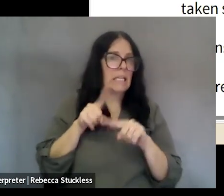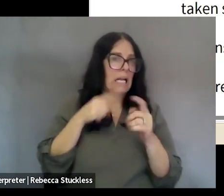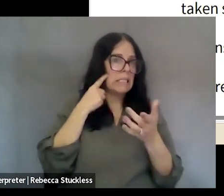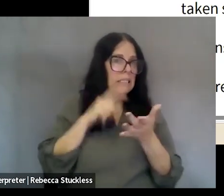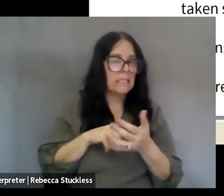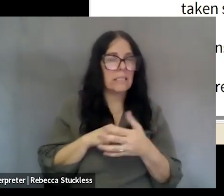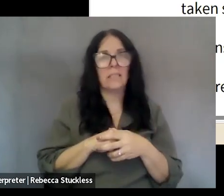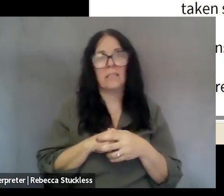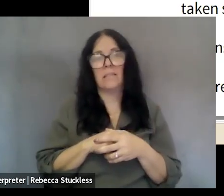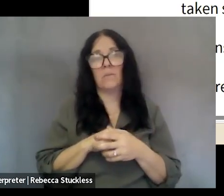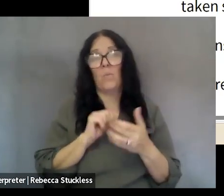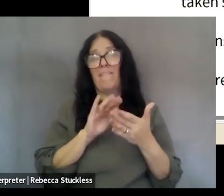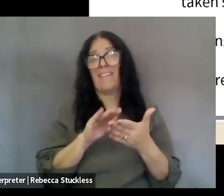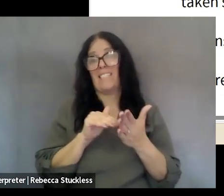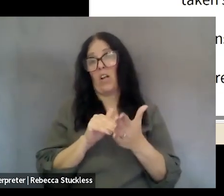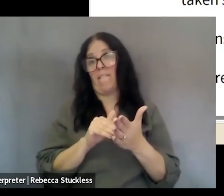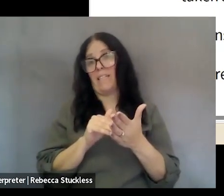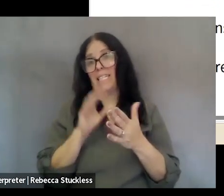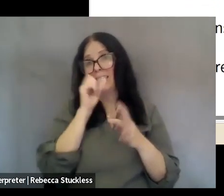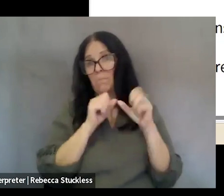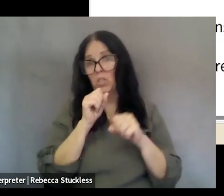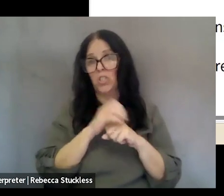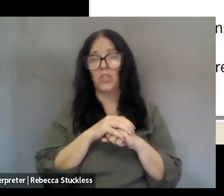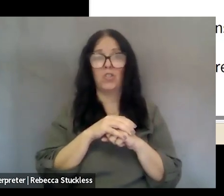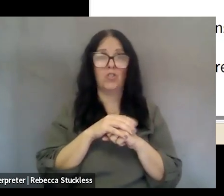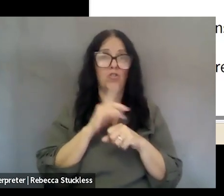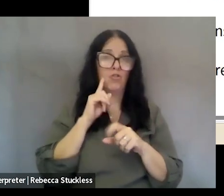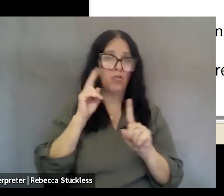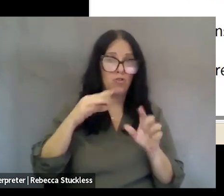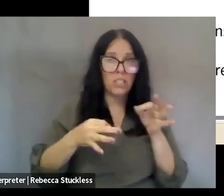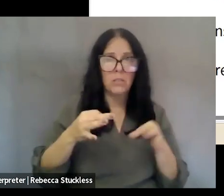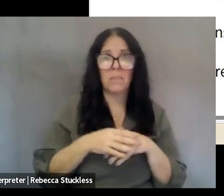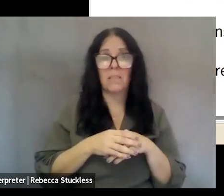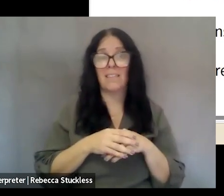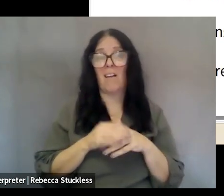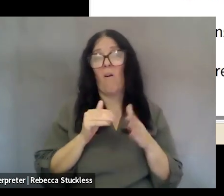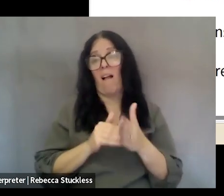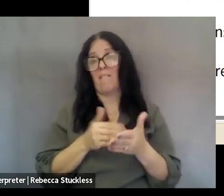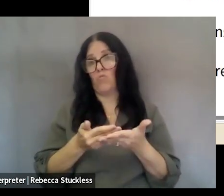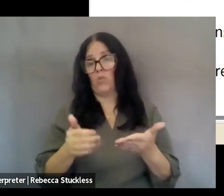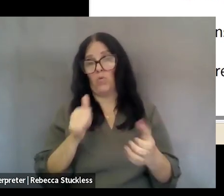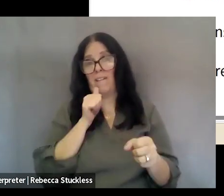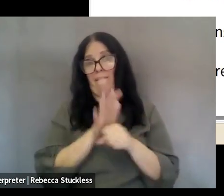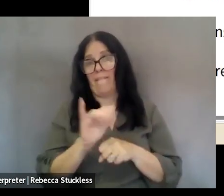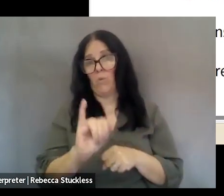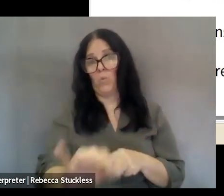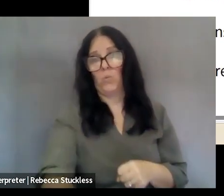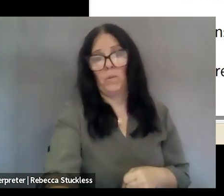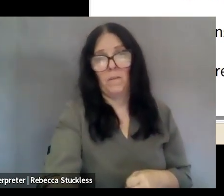a lot of judgments and there tends to be like resources there, in my experience, there tends